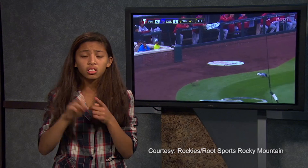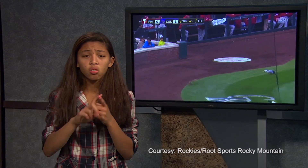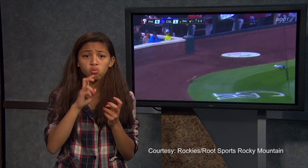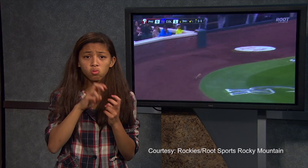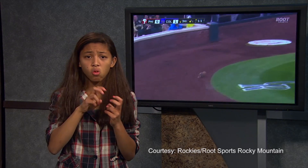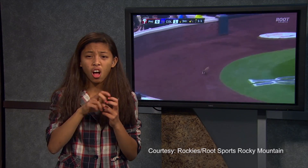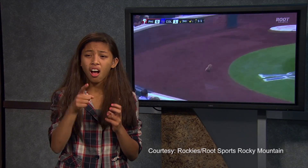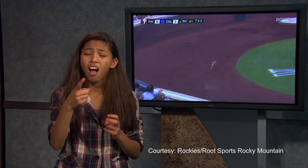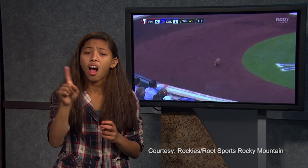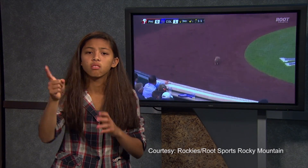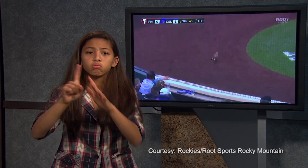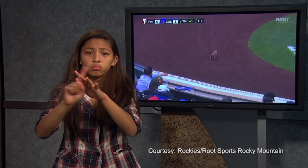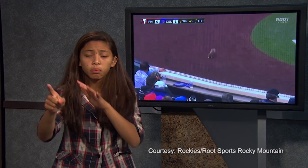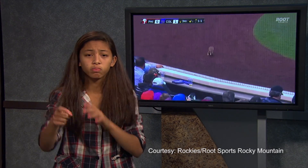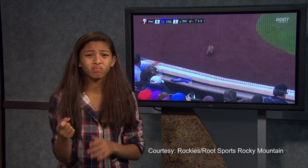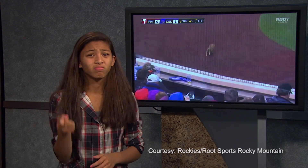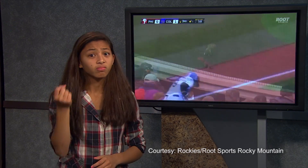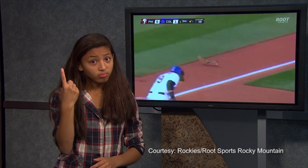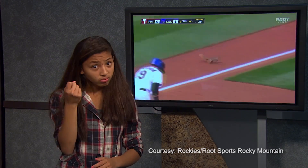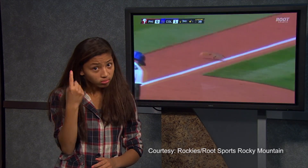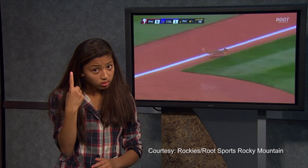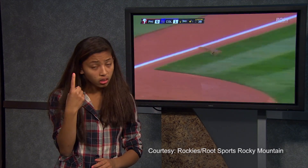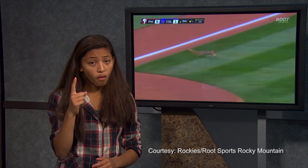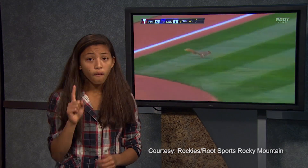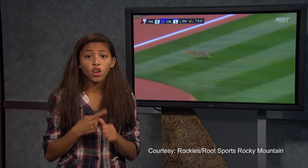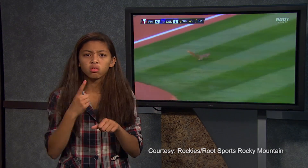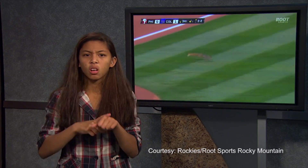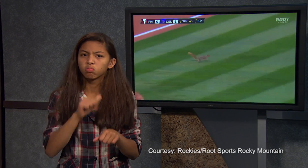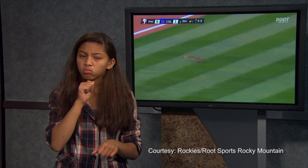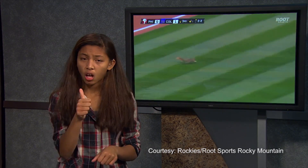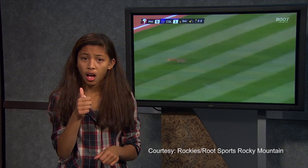UNTIL IT WAS A SAFE DISTANCE AWAY. THIS ISN'T THE FIRST TIME THE SQUIRREL INTERRUPTED A